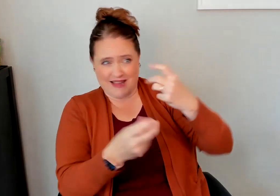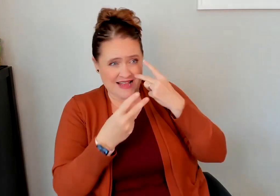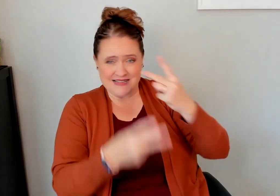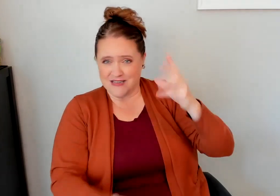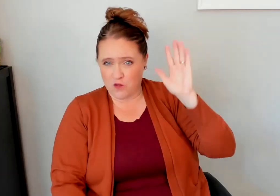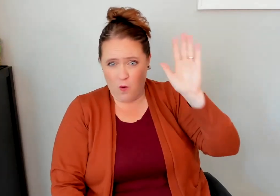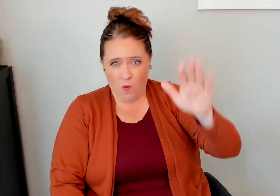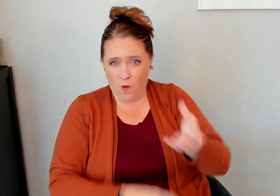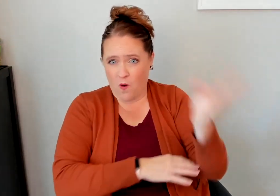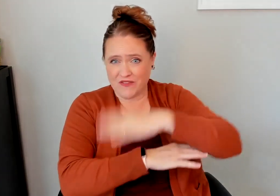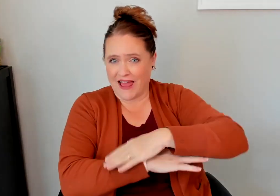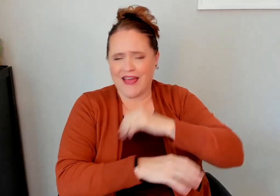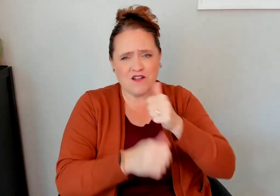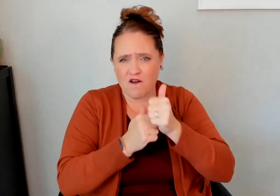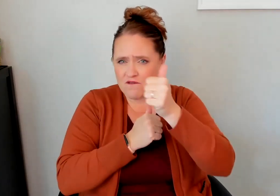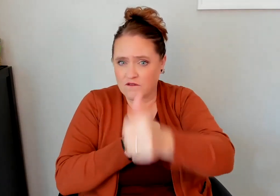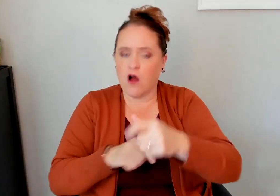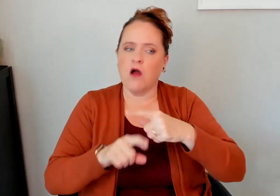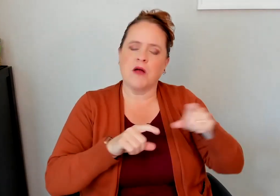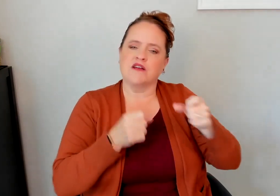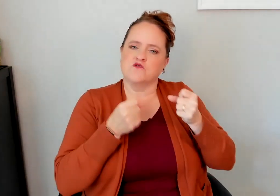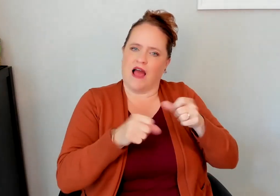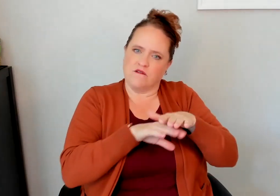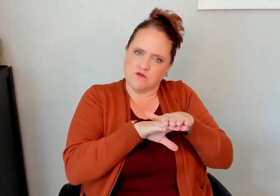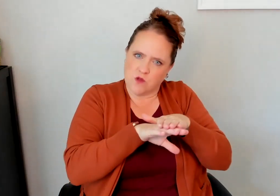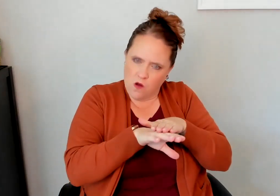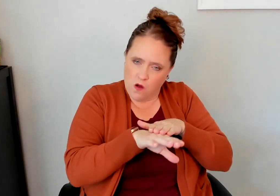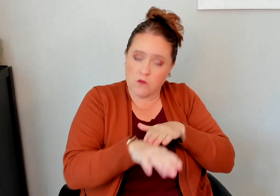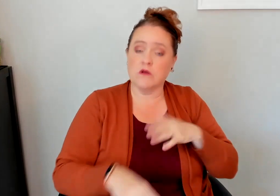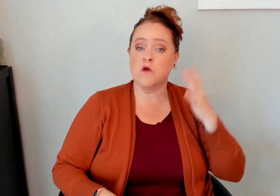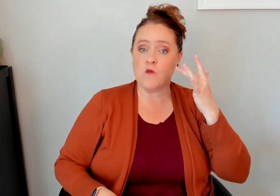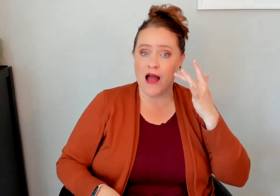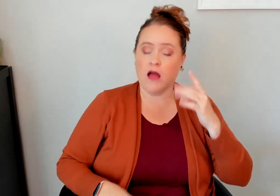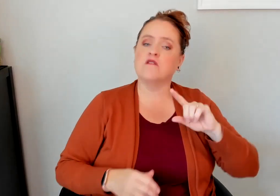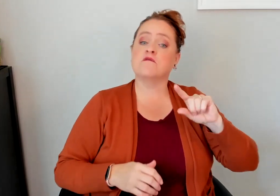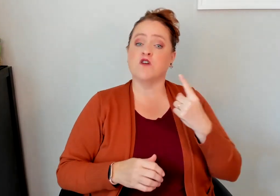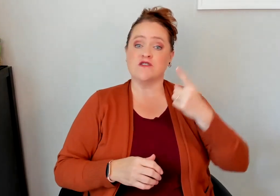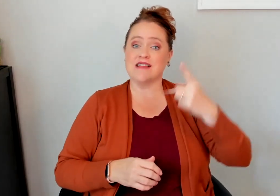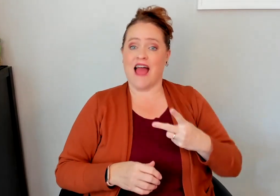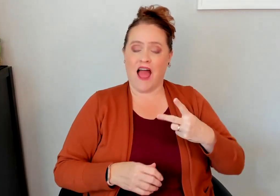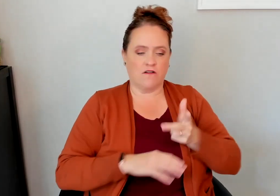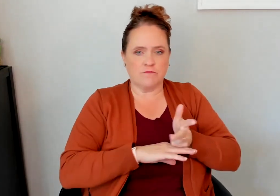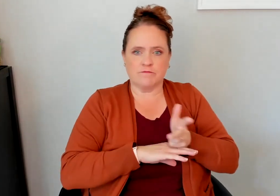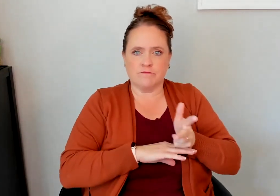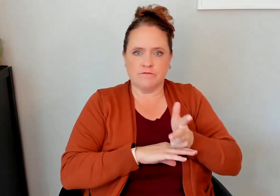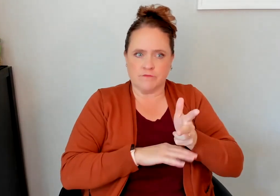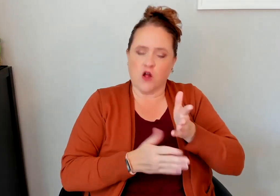so it's not very far. they just drive very slowly. now the first half is smooth roads but they're